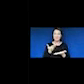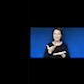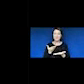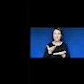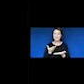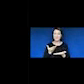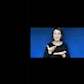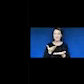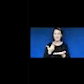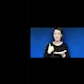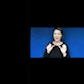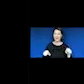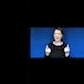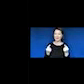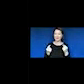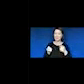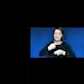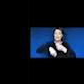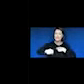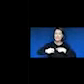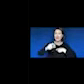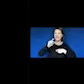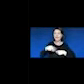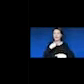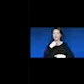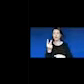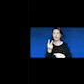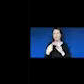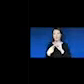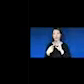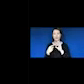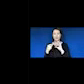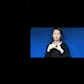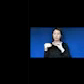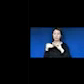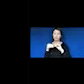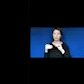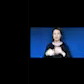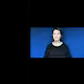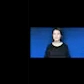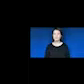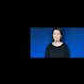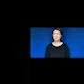do that.